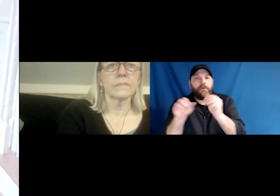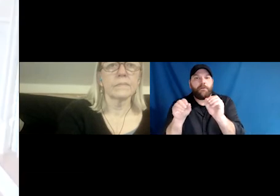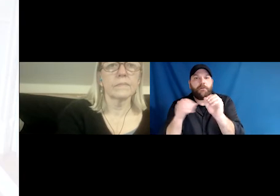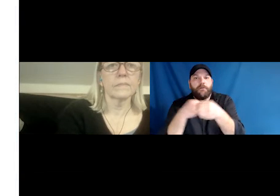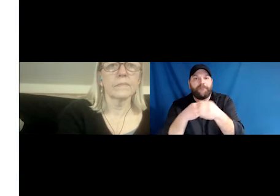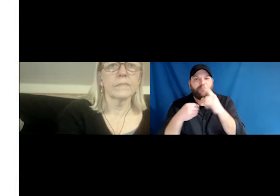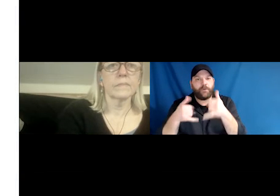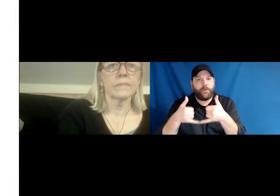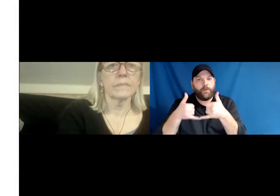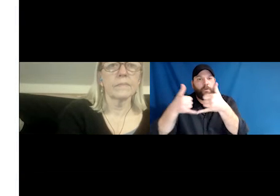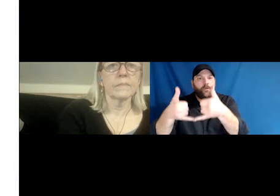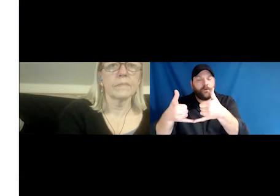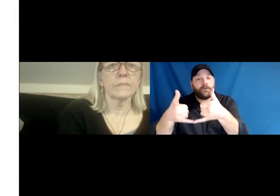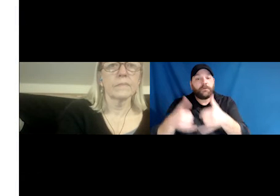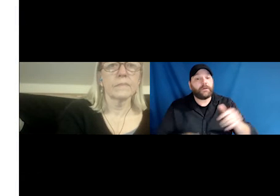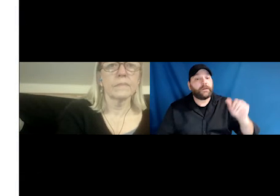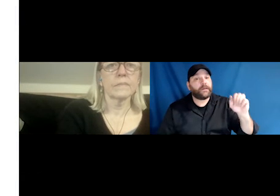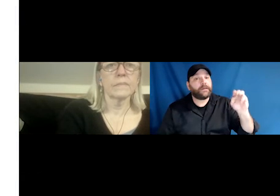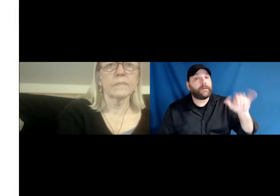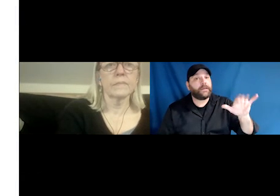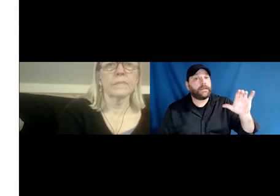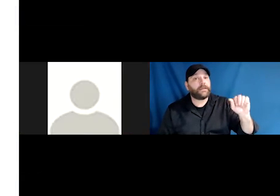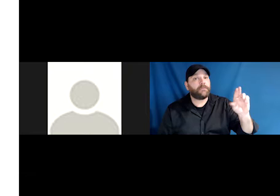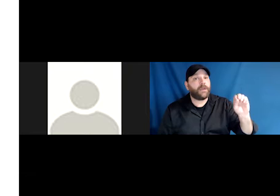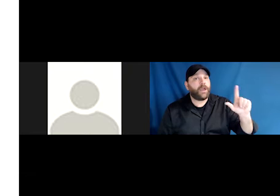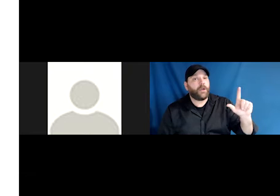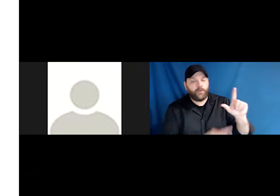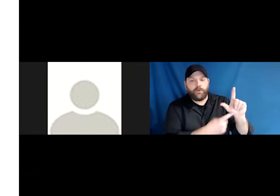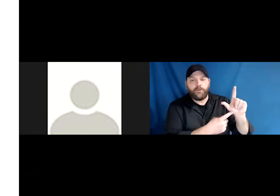Amy Carroll developed and implemented the processes that made it possible